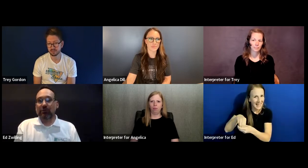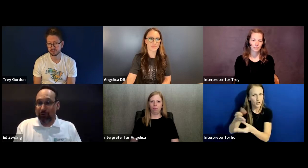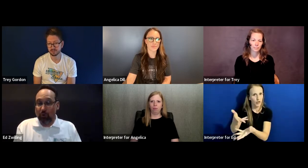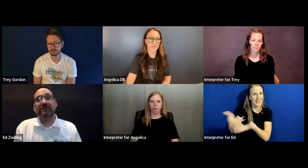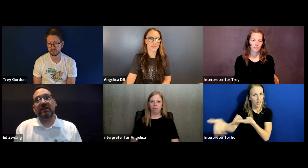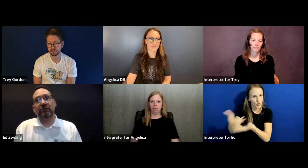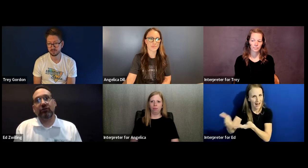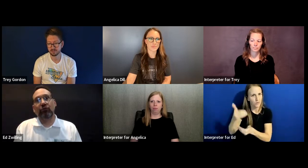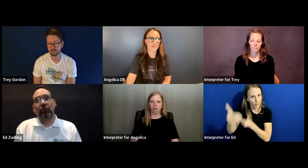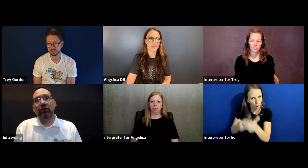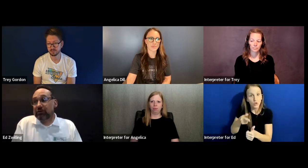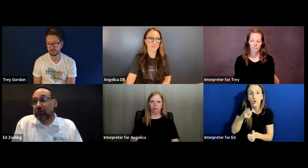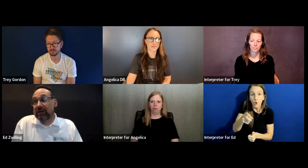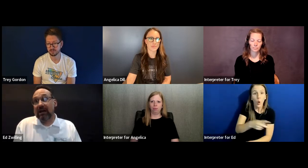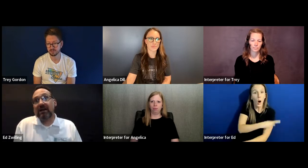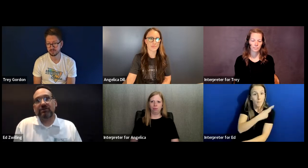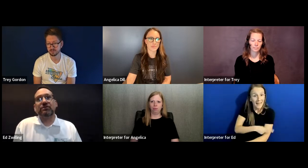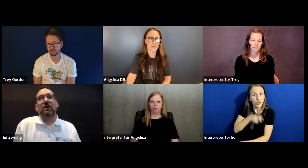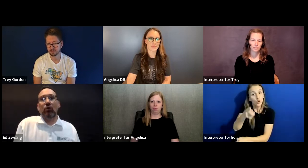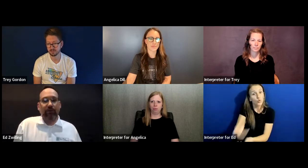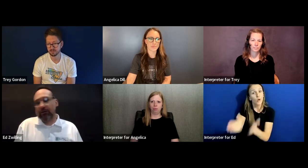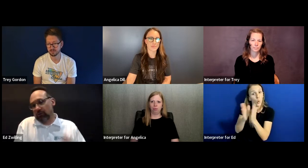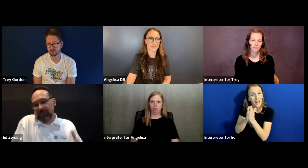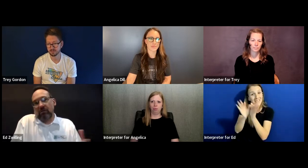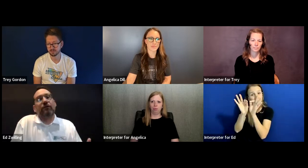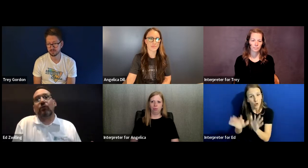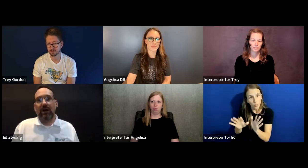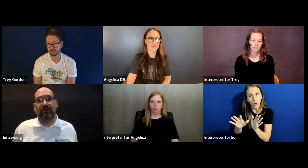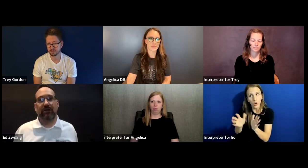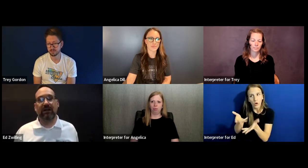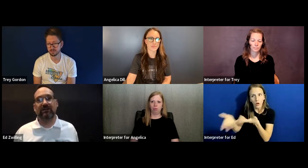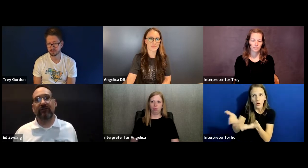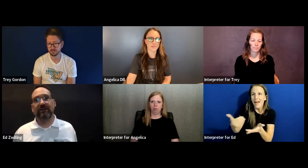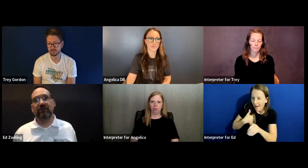was requesting an interpreter to gauge whether there was some other way to engage in effective